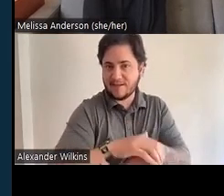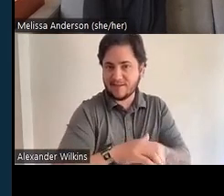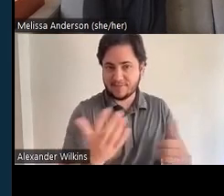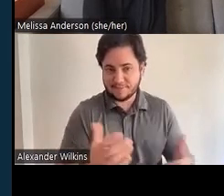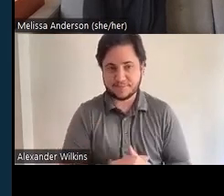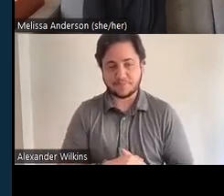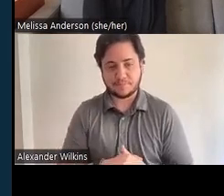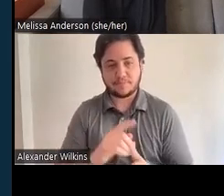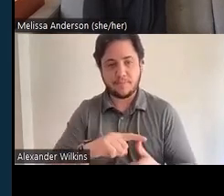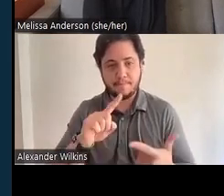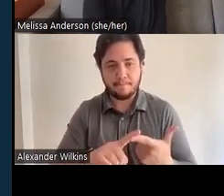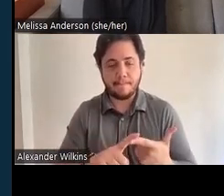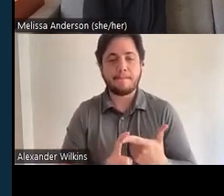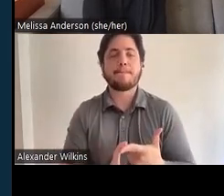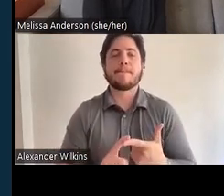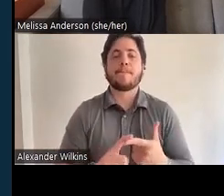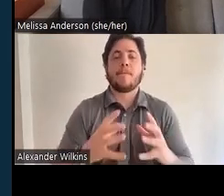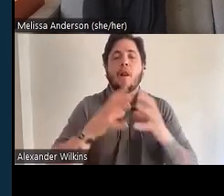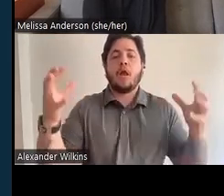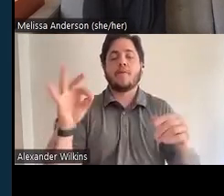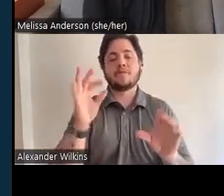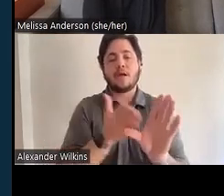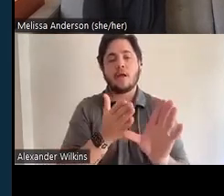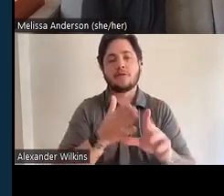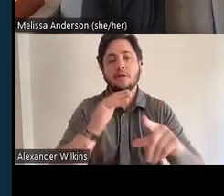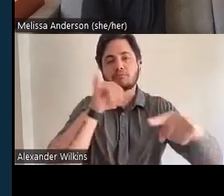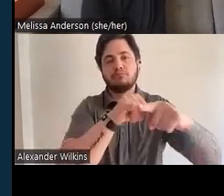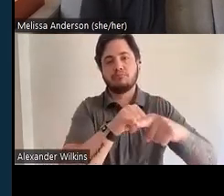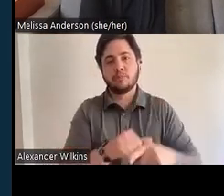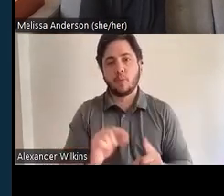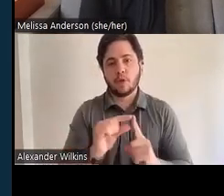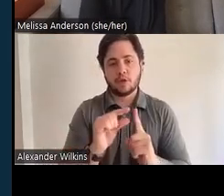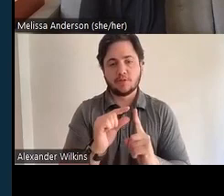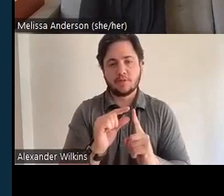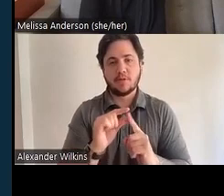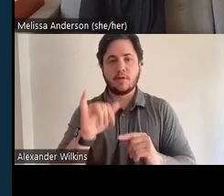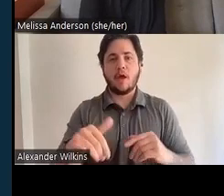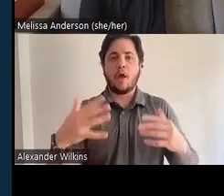the paperwork you have to do to write all of that in English in your second language. Additionally,